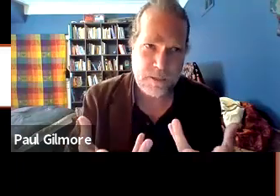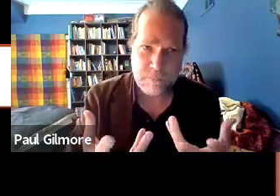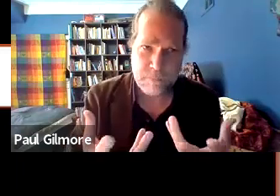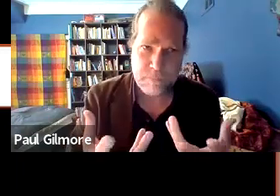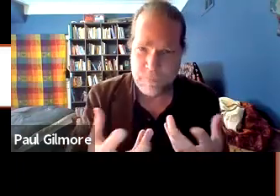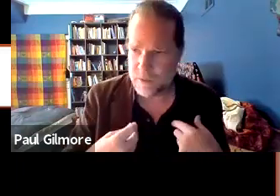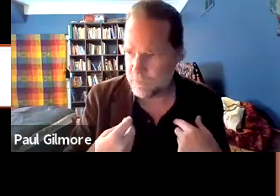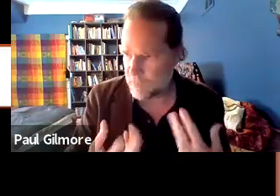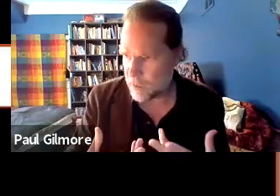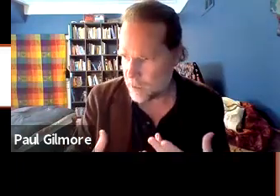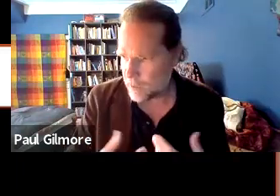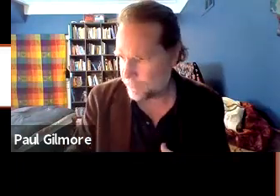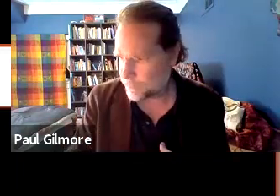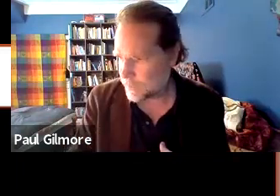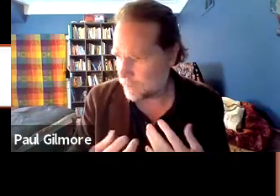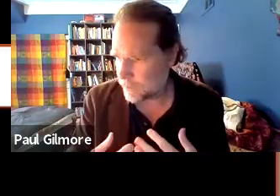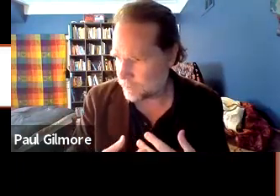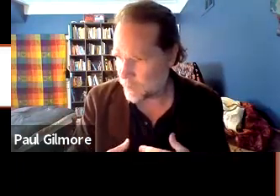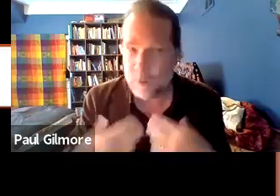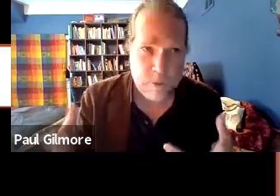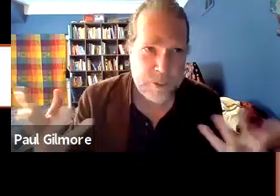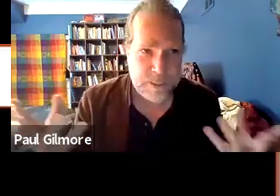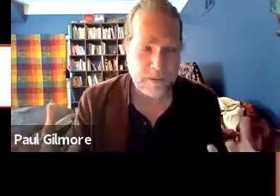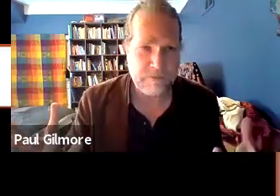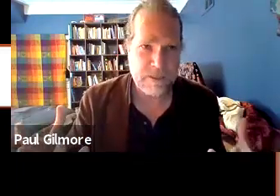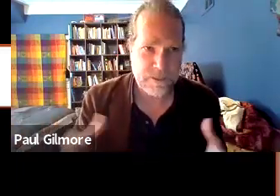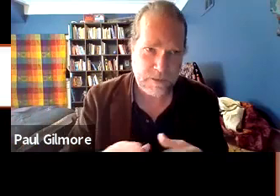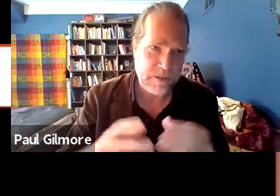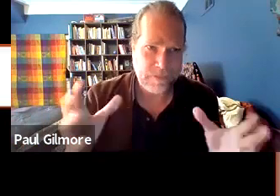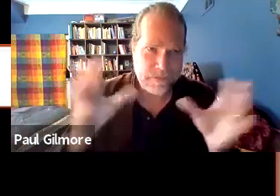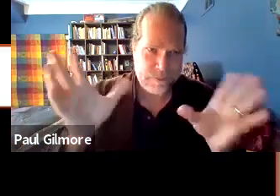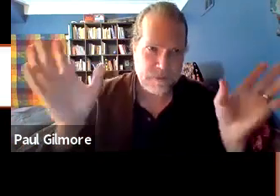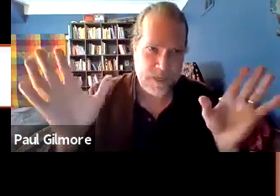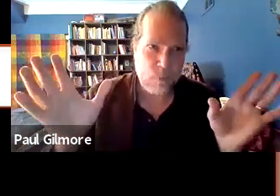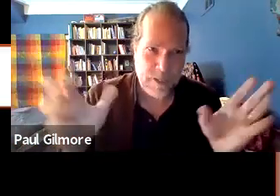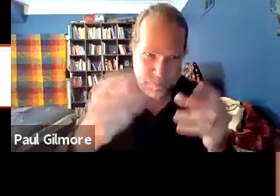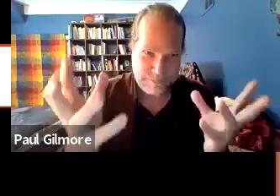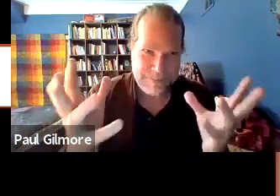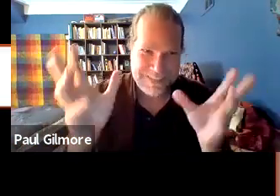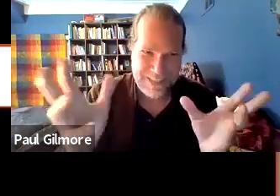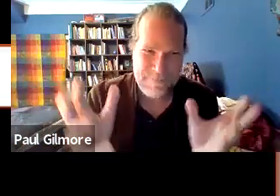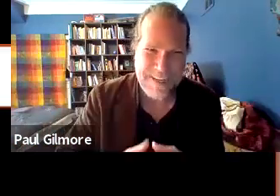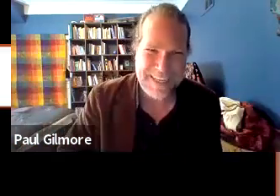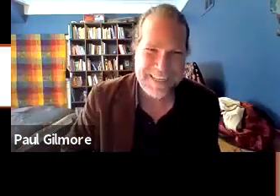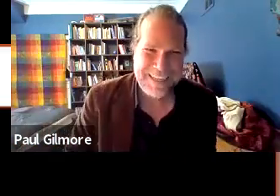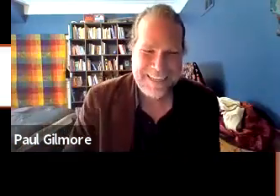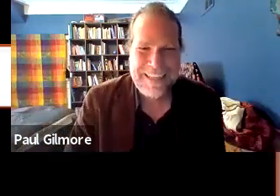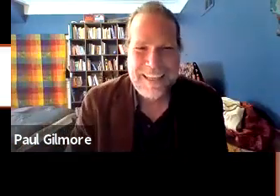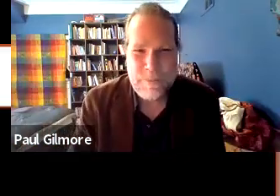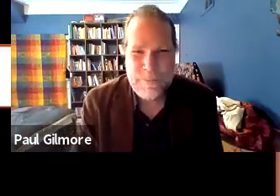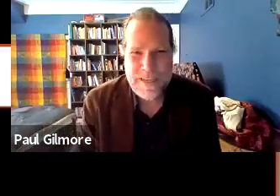some some conclusions out of this. And this will take a while. But let me make let me